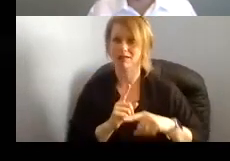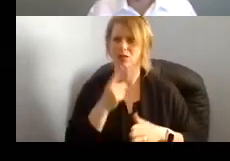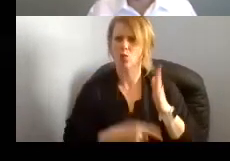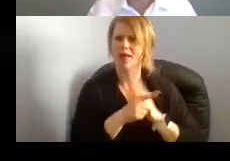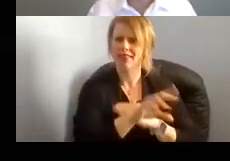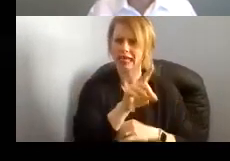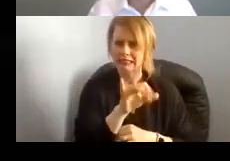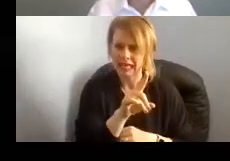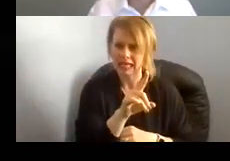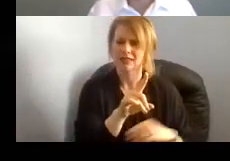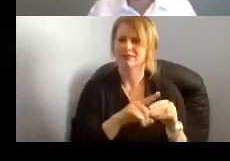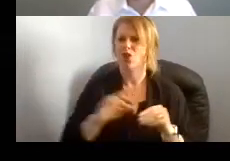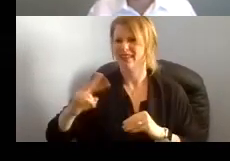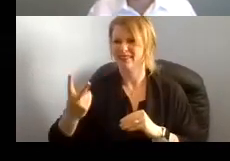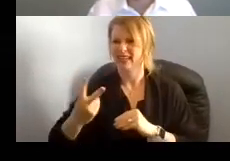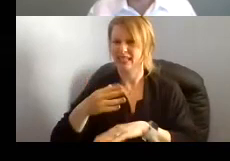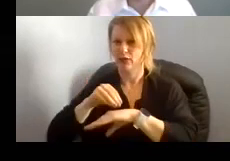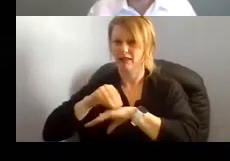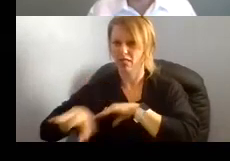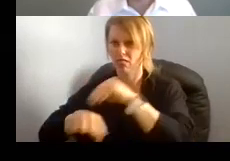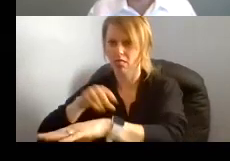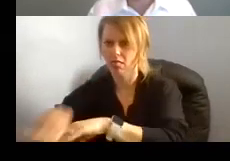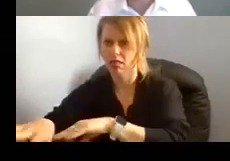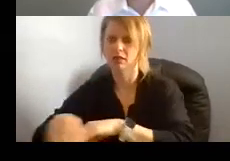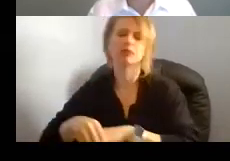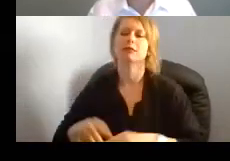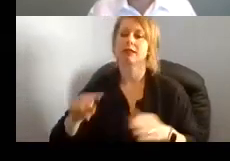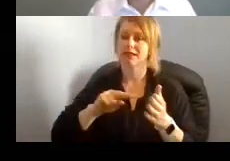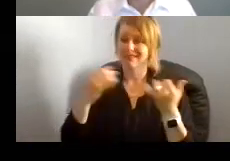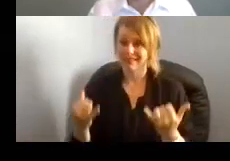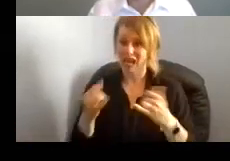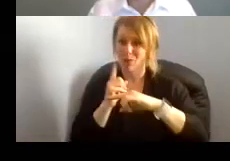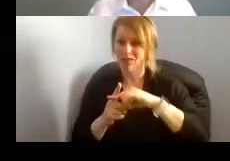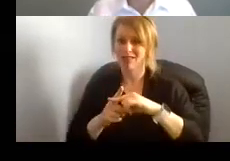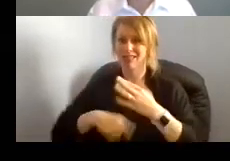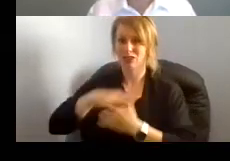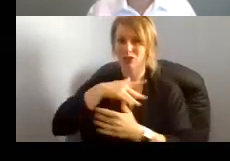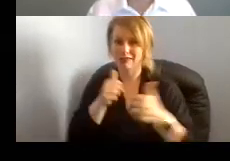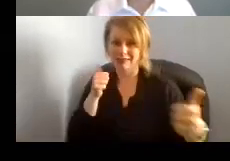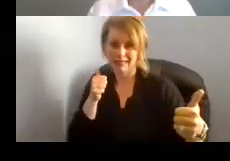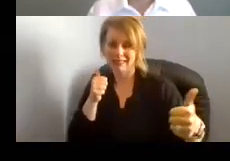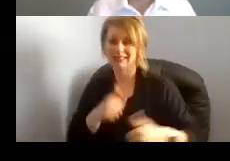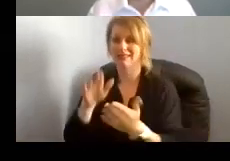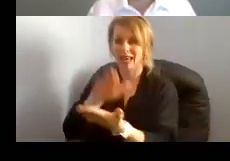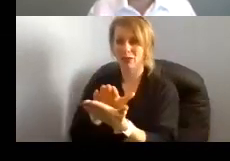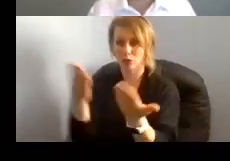And during the pandemic that requires physical distancing and school closures, the magnitude and importance of these secondary losses may